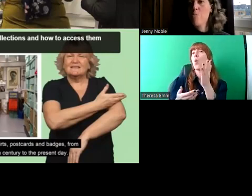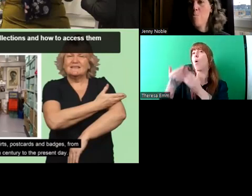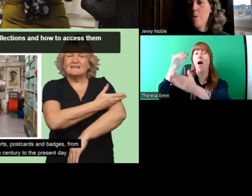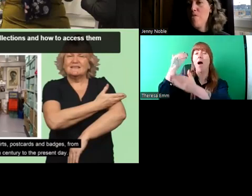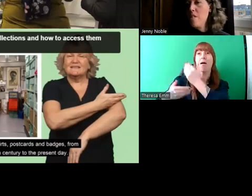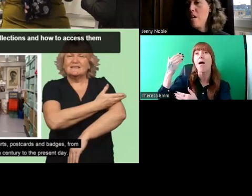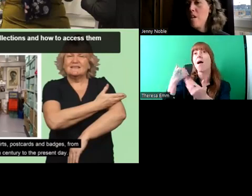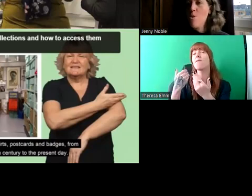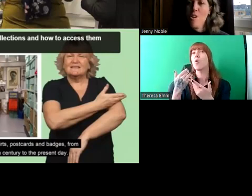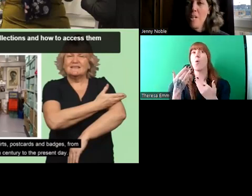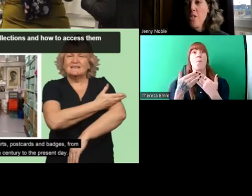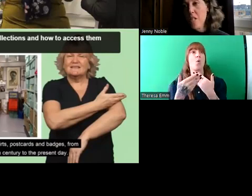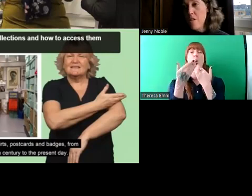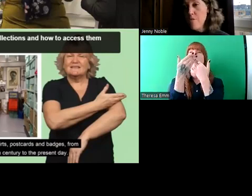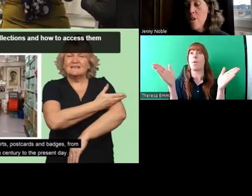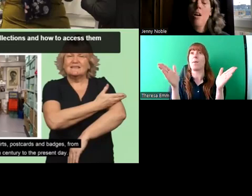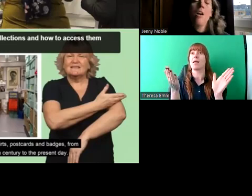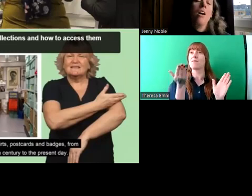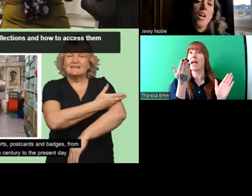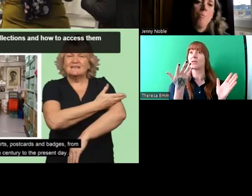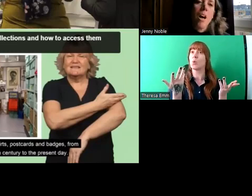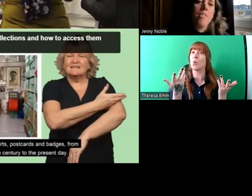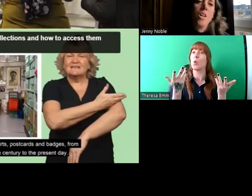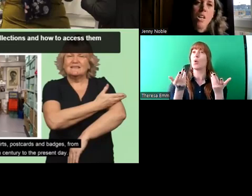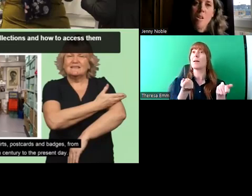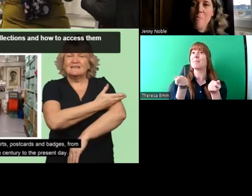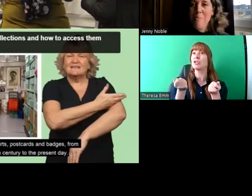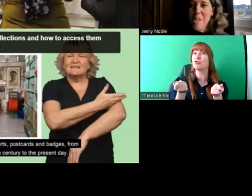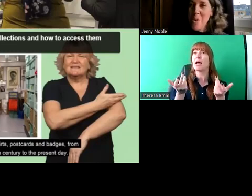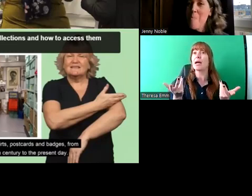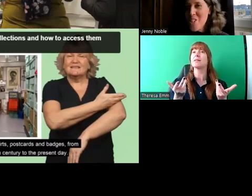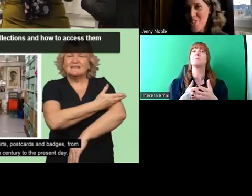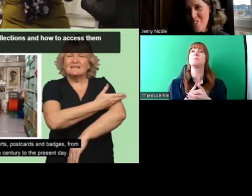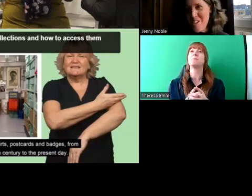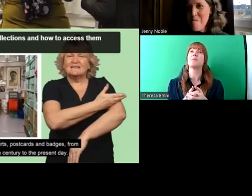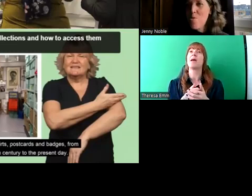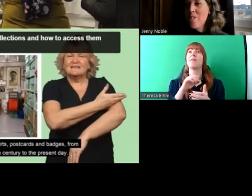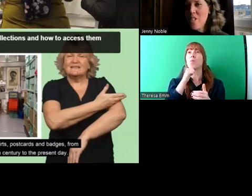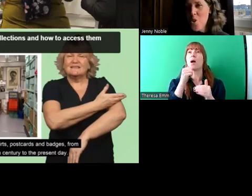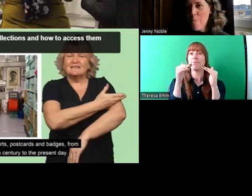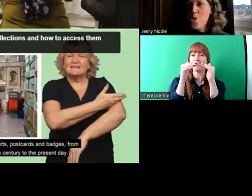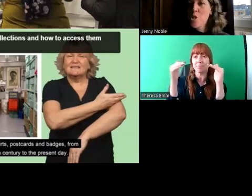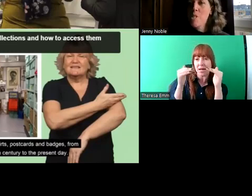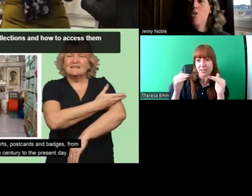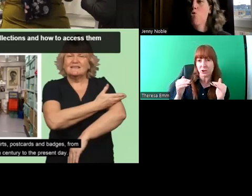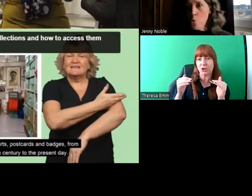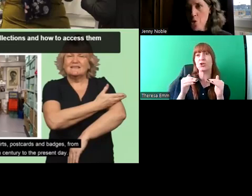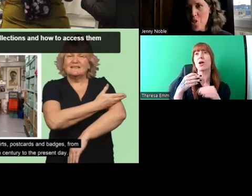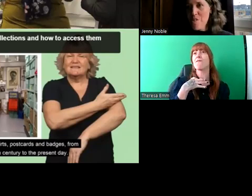is more public facing, or administrative, and then they'll match the volunteers up to specific roles